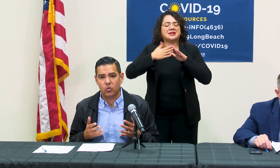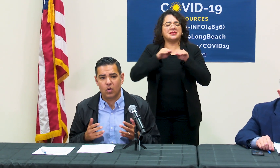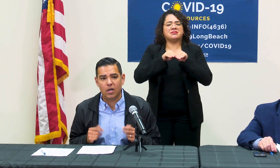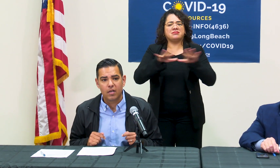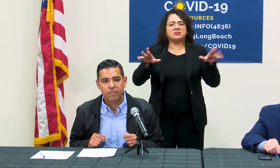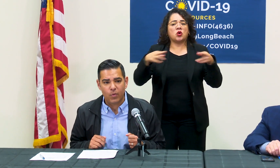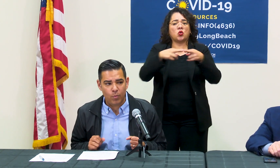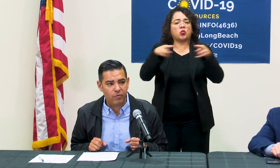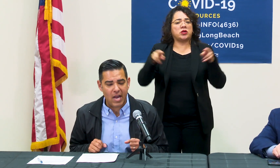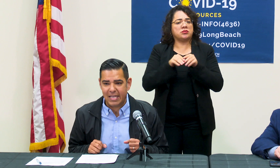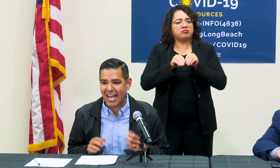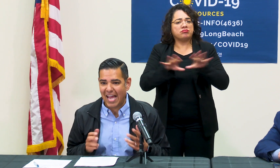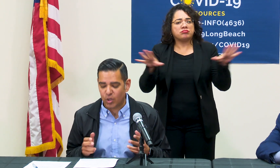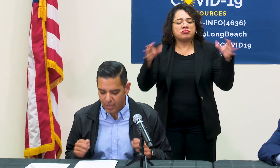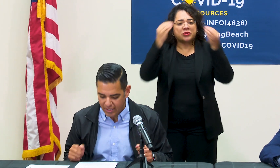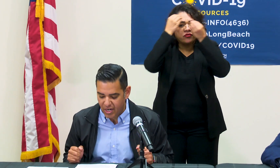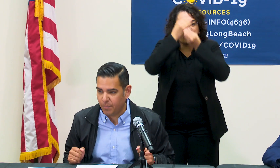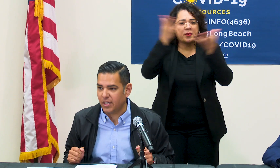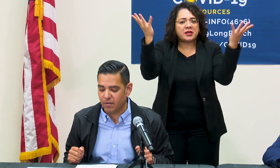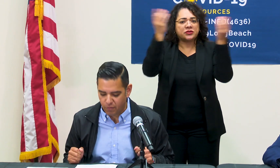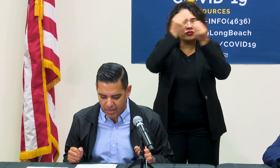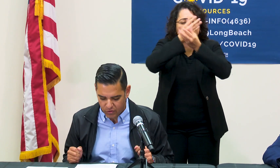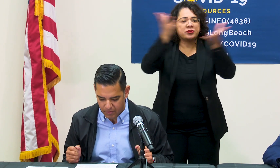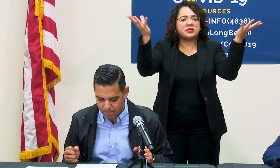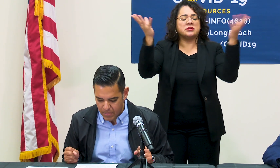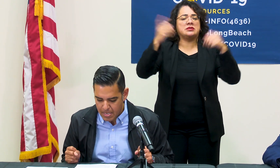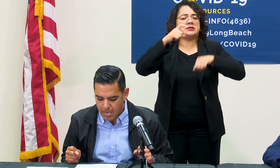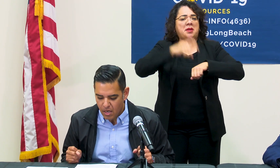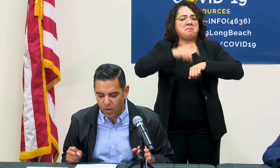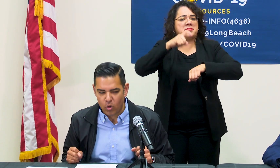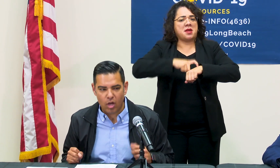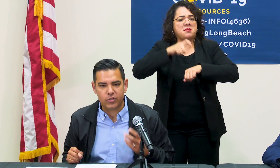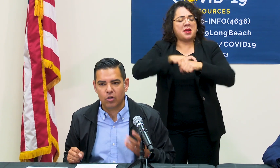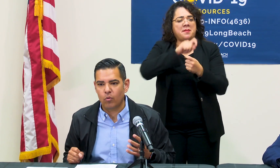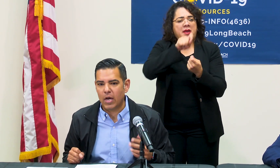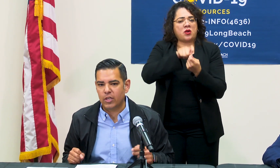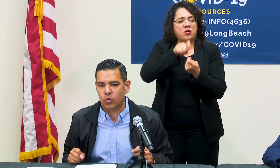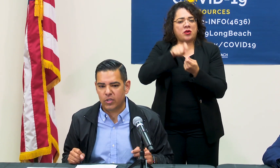sure that we're providing accurate and timely information. We're also joined